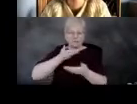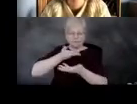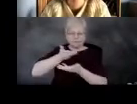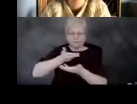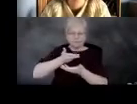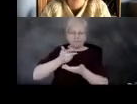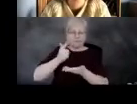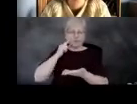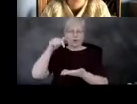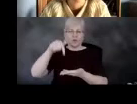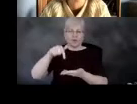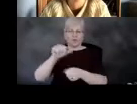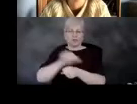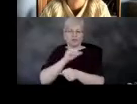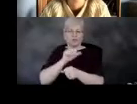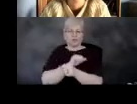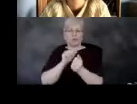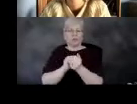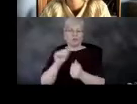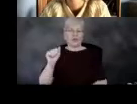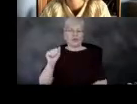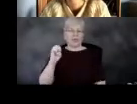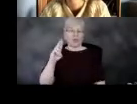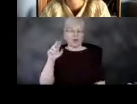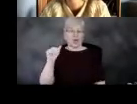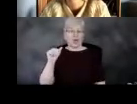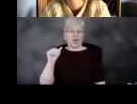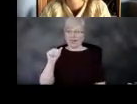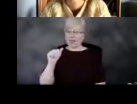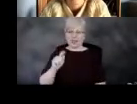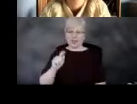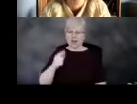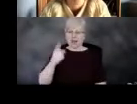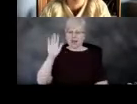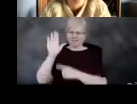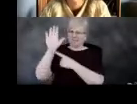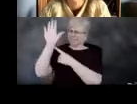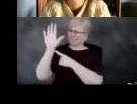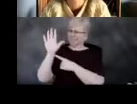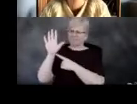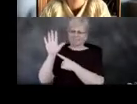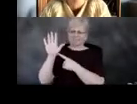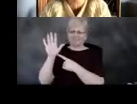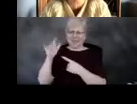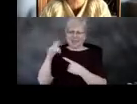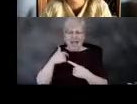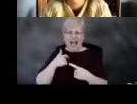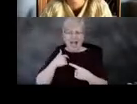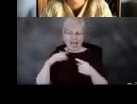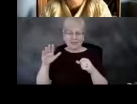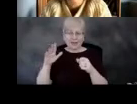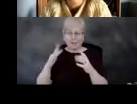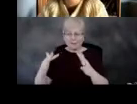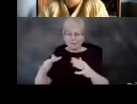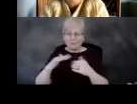AERA. I don't know why my hand is raised. I have pretty of attention. I don't need more